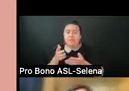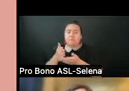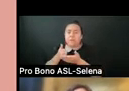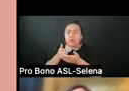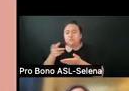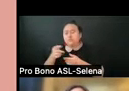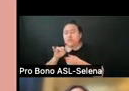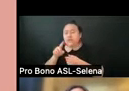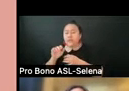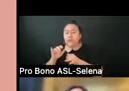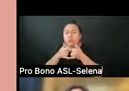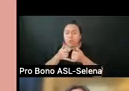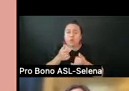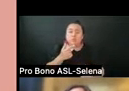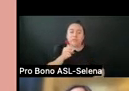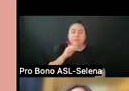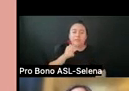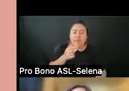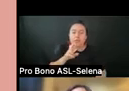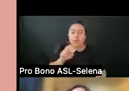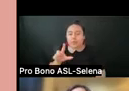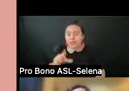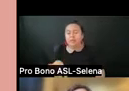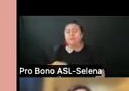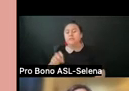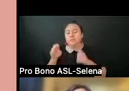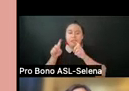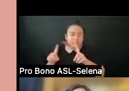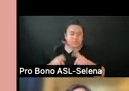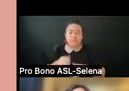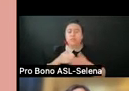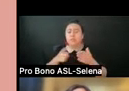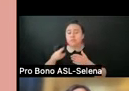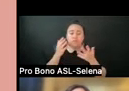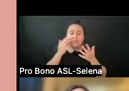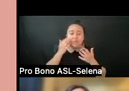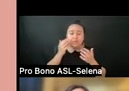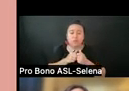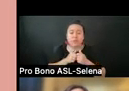as well as education. Or some of you might be familiar with the what's up with docs podcast.